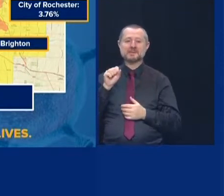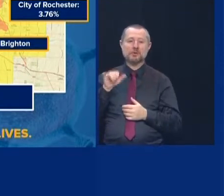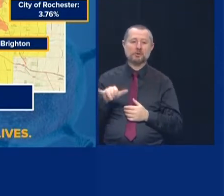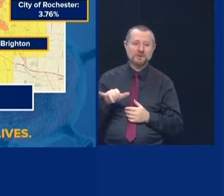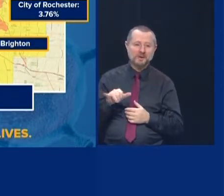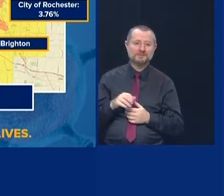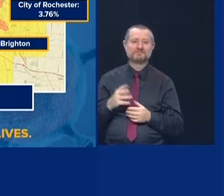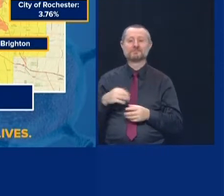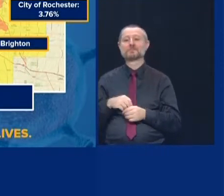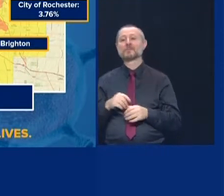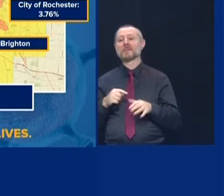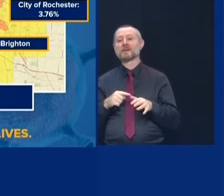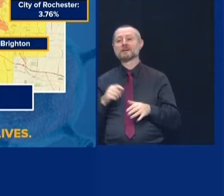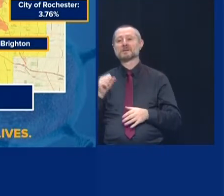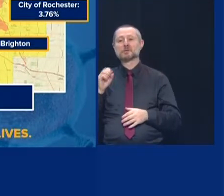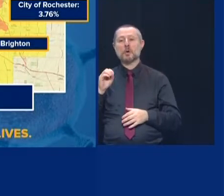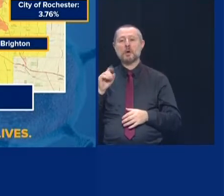FINGER LAKES, CENTRAL NEW YORK,